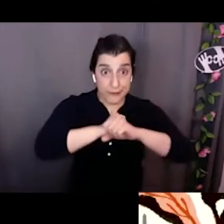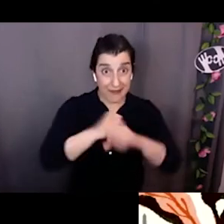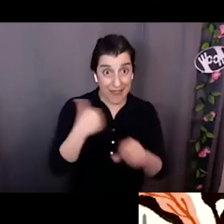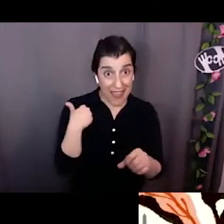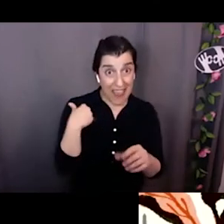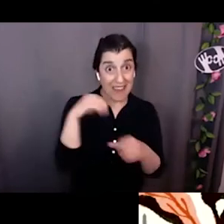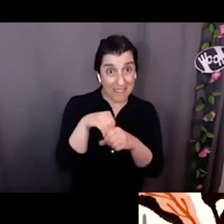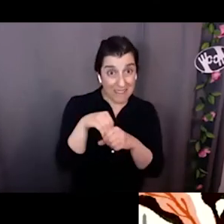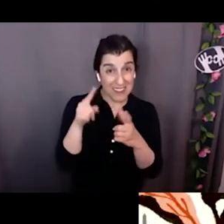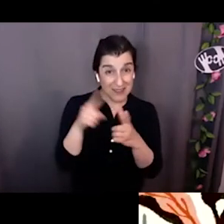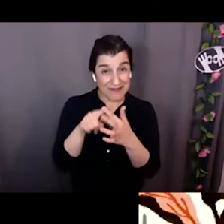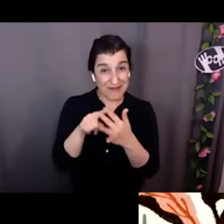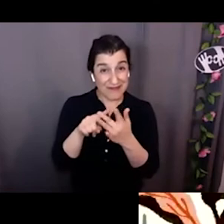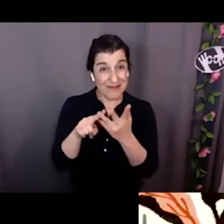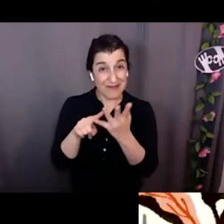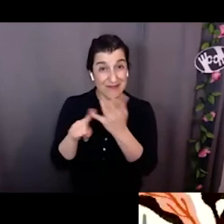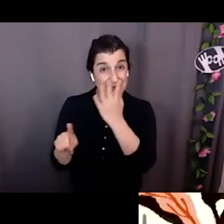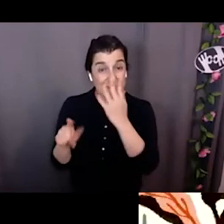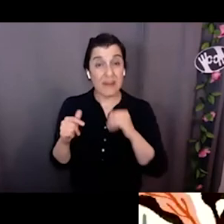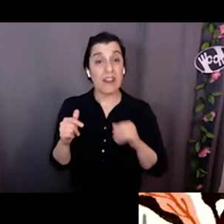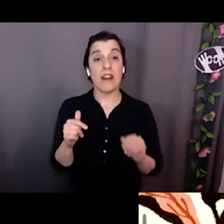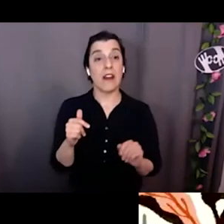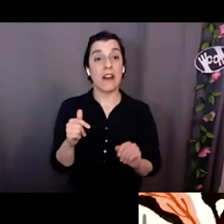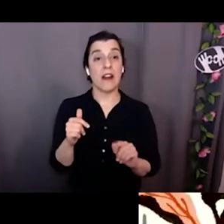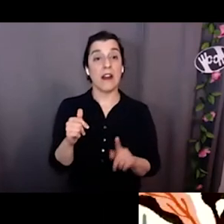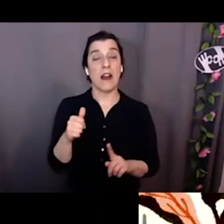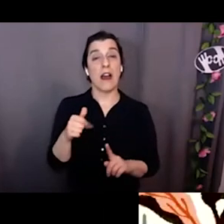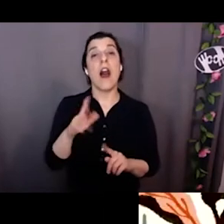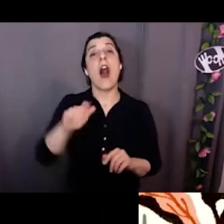You know, this wasn't a health, a public health situation quite, but the DOE took,